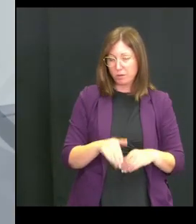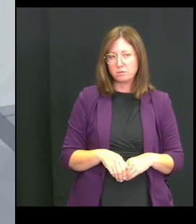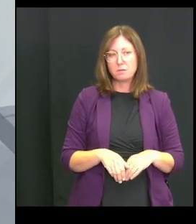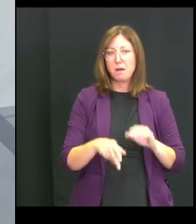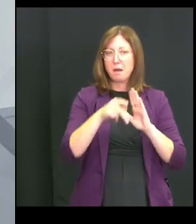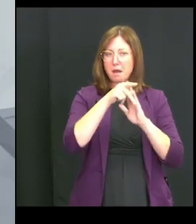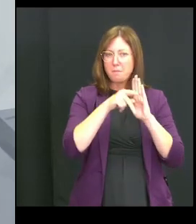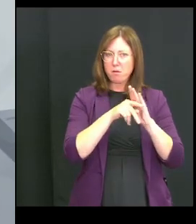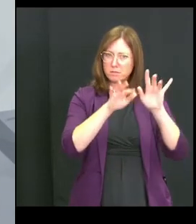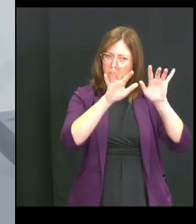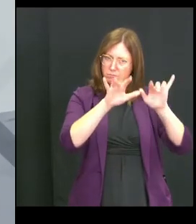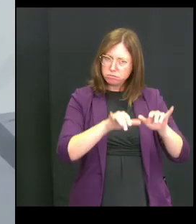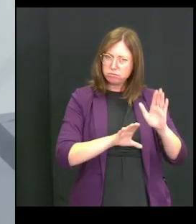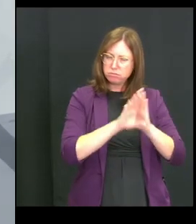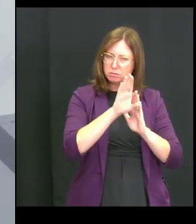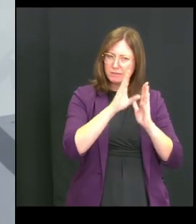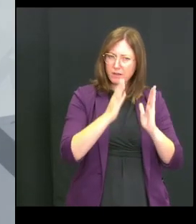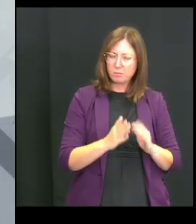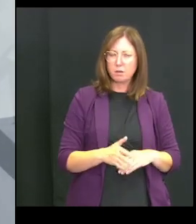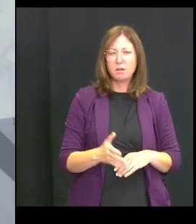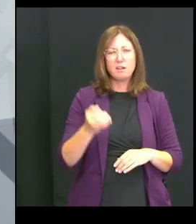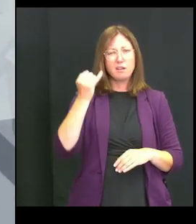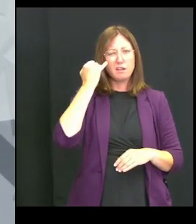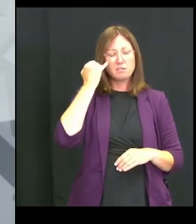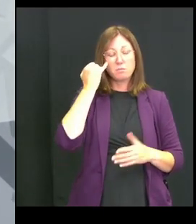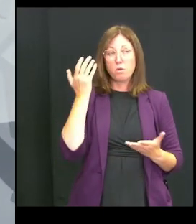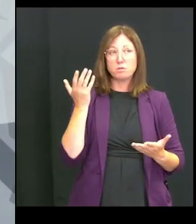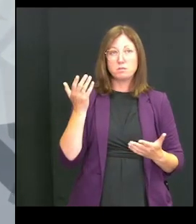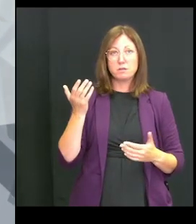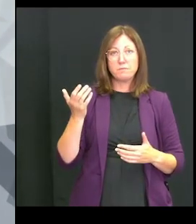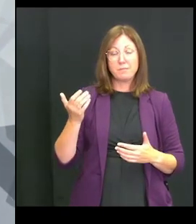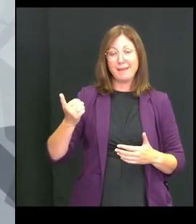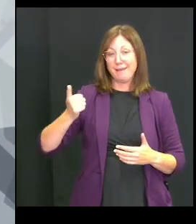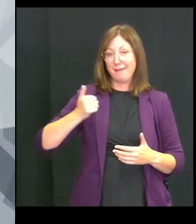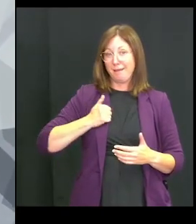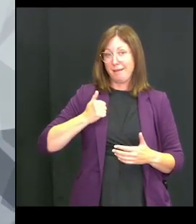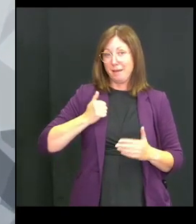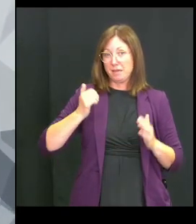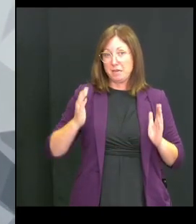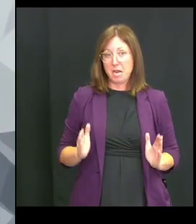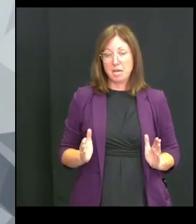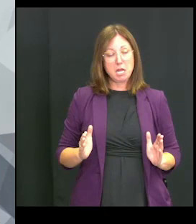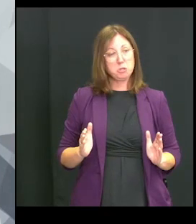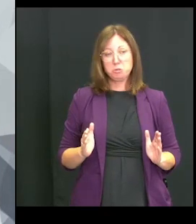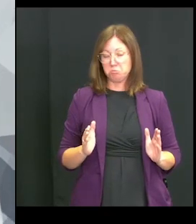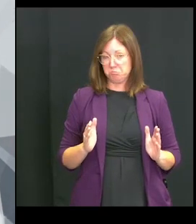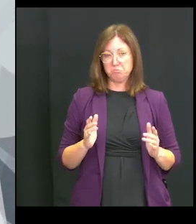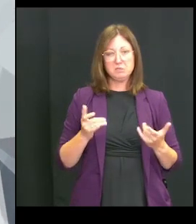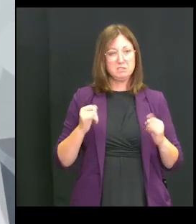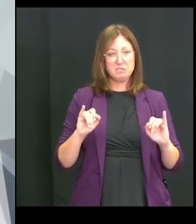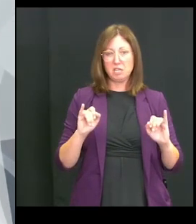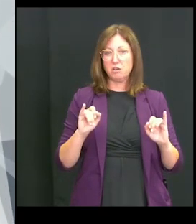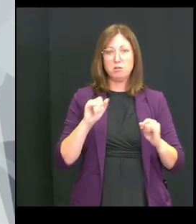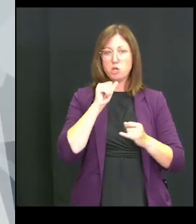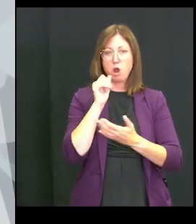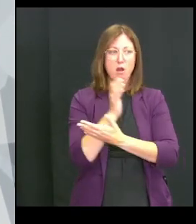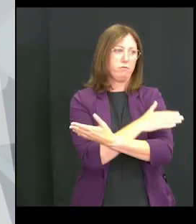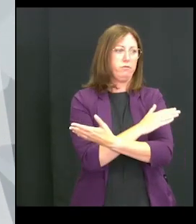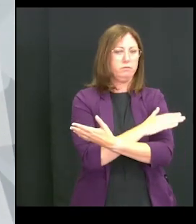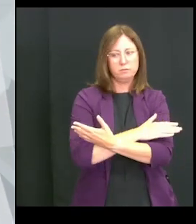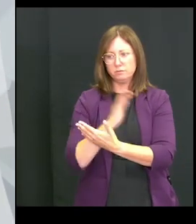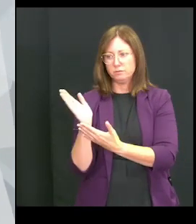so if Canadians are not becoming more extreme in their beliefs, there is political polarization,